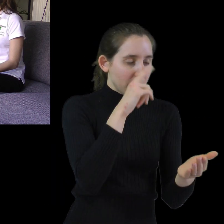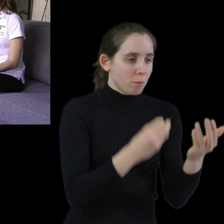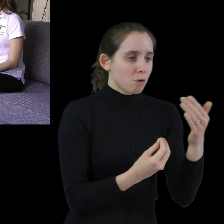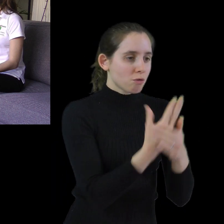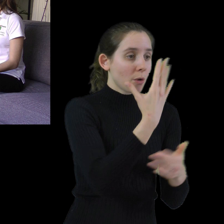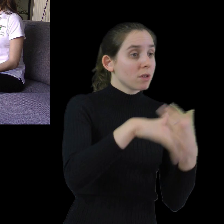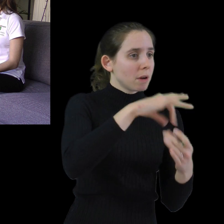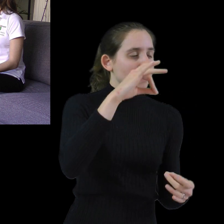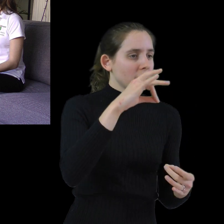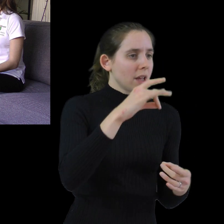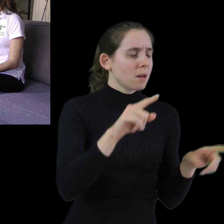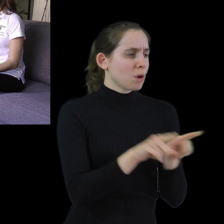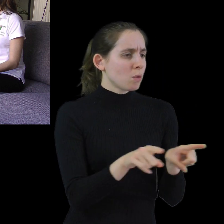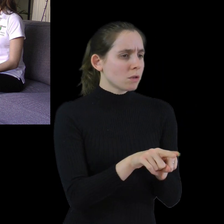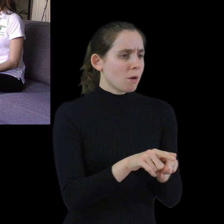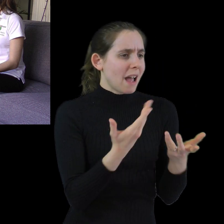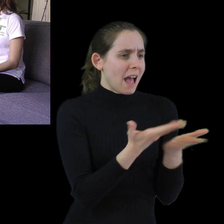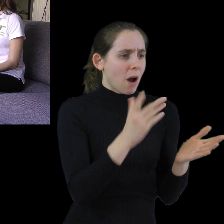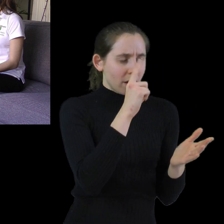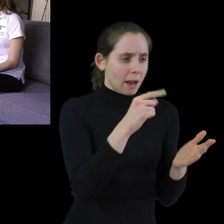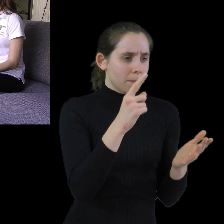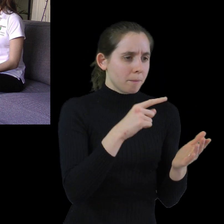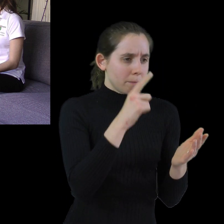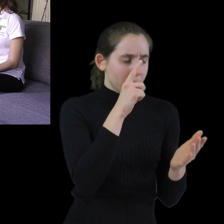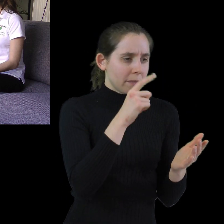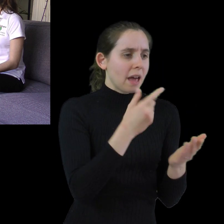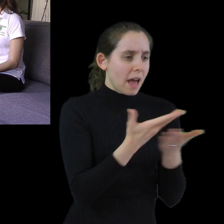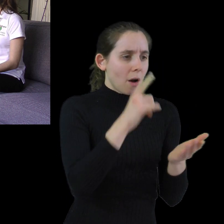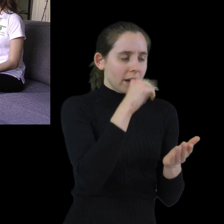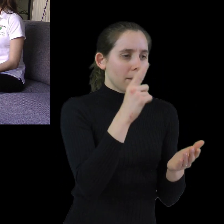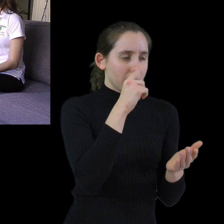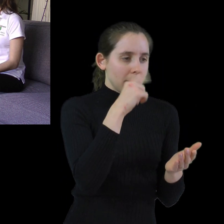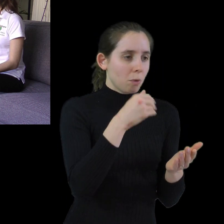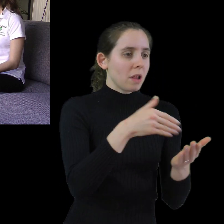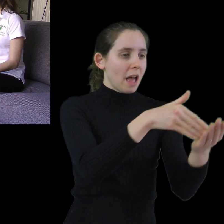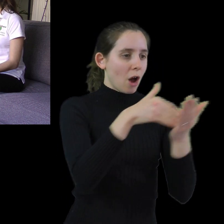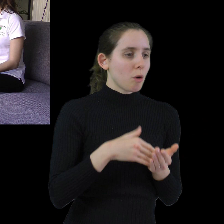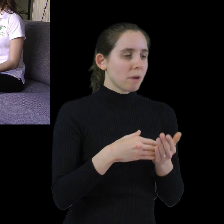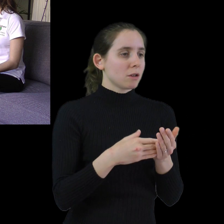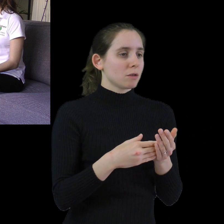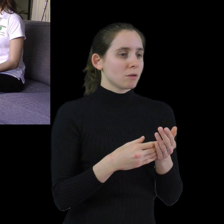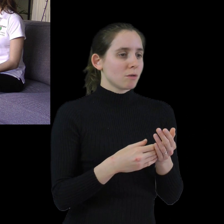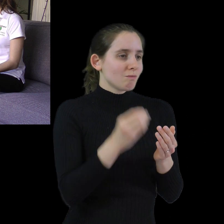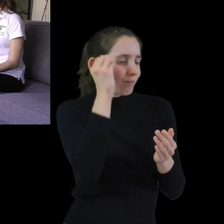but then how can people help us grow in our understanding of the needs of